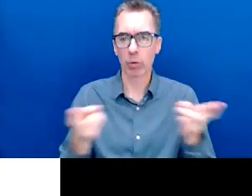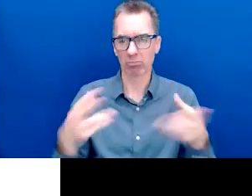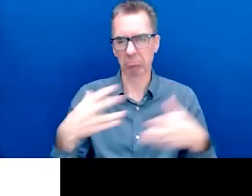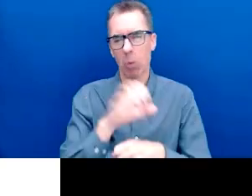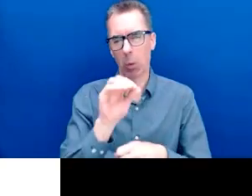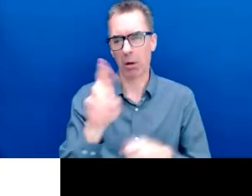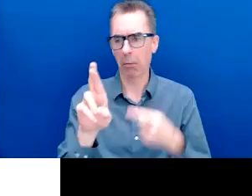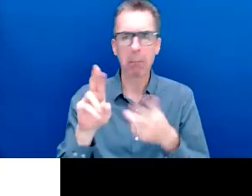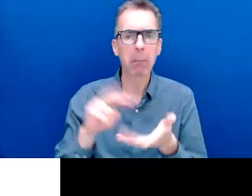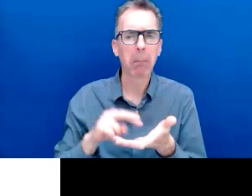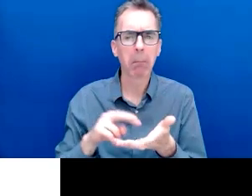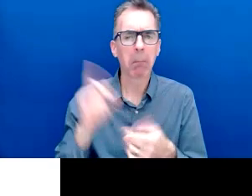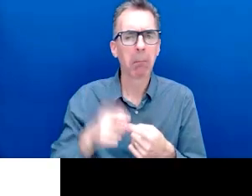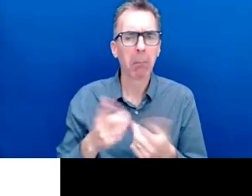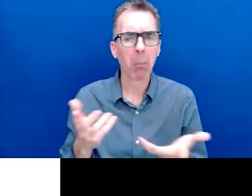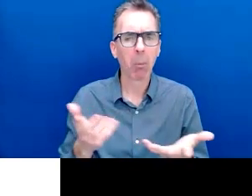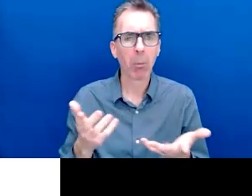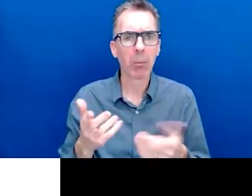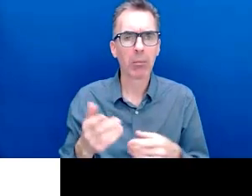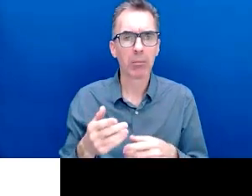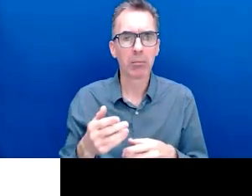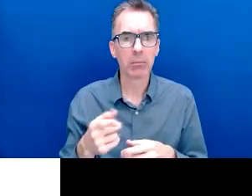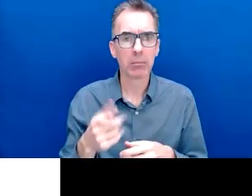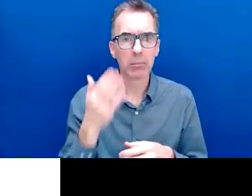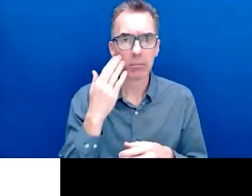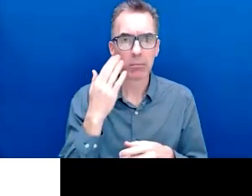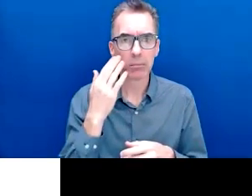That's referring to, the license of an instructional materials.